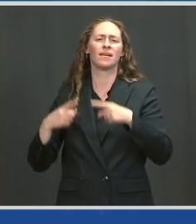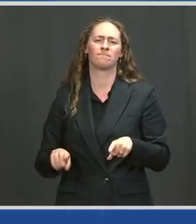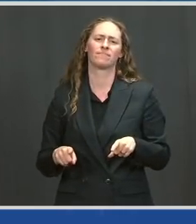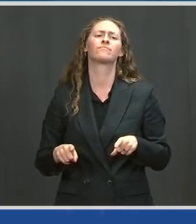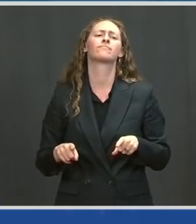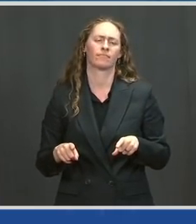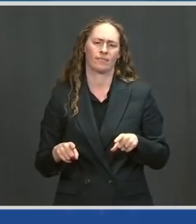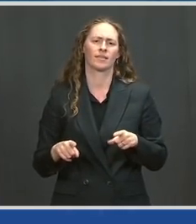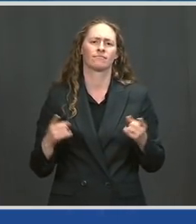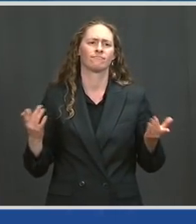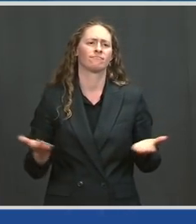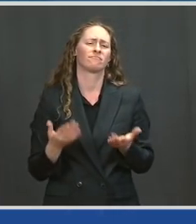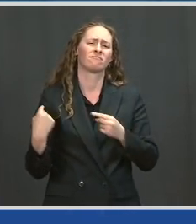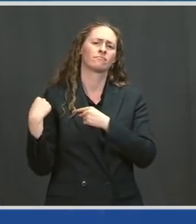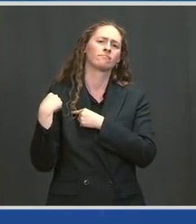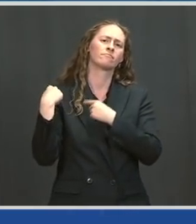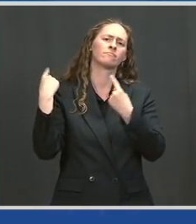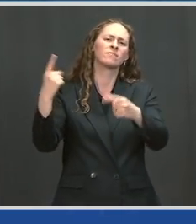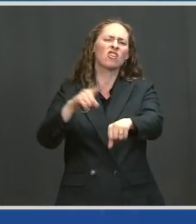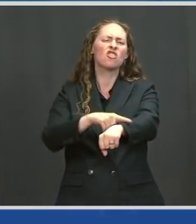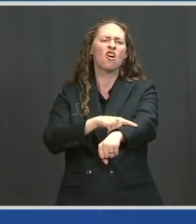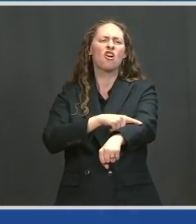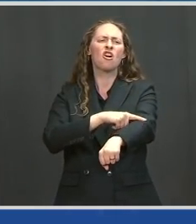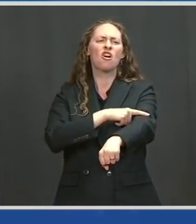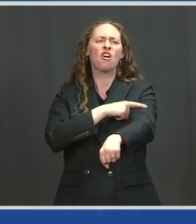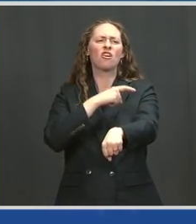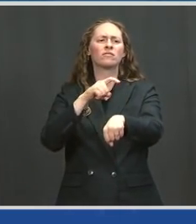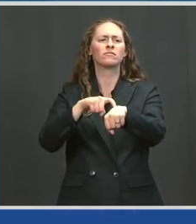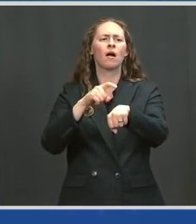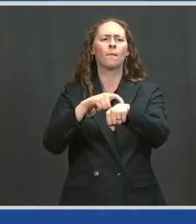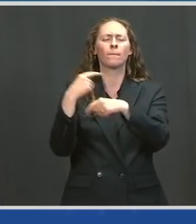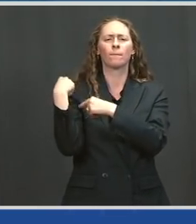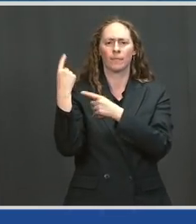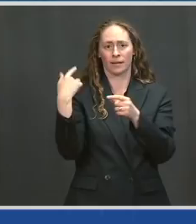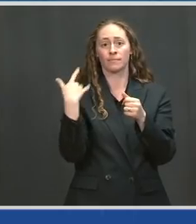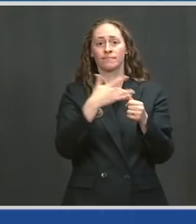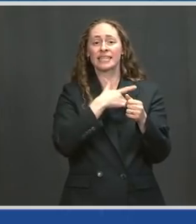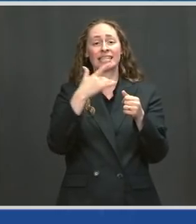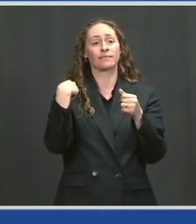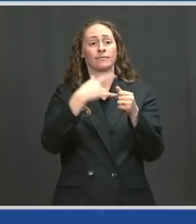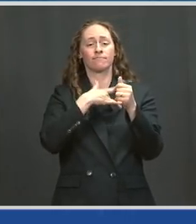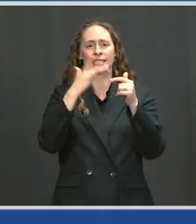we've allowed a narrowed, cramped view of the promise of this nation to fester,